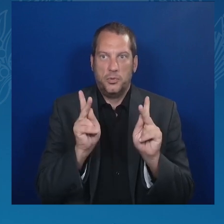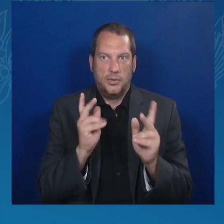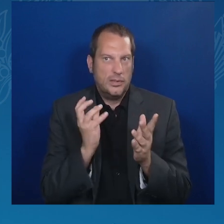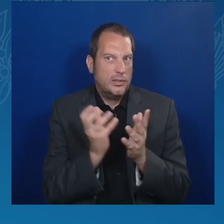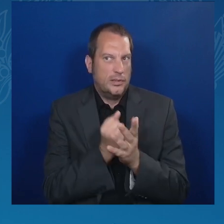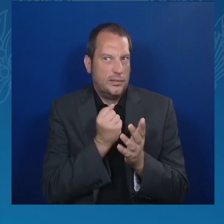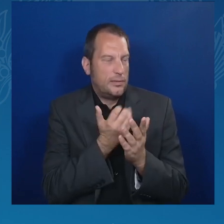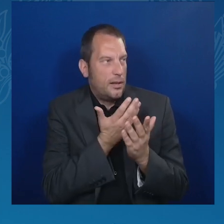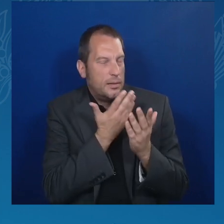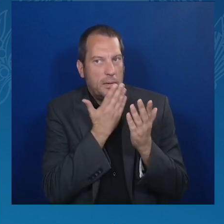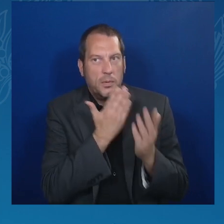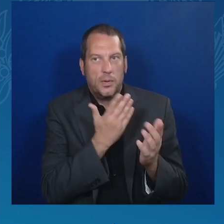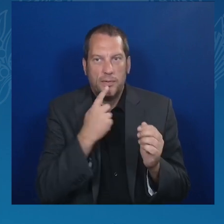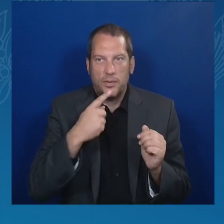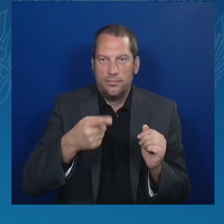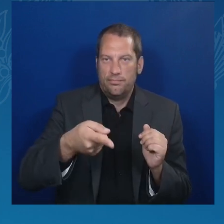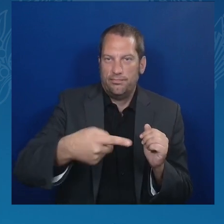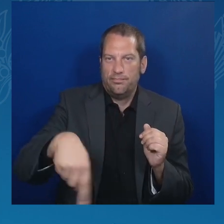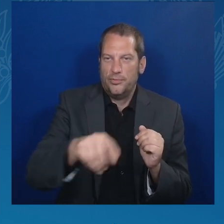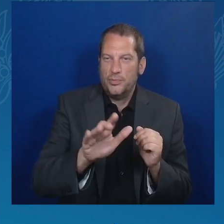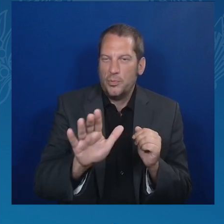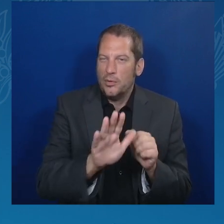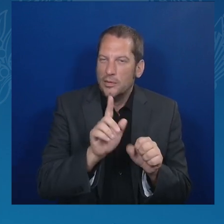for your leadership, and to remind you,